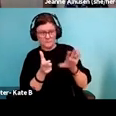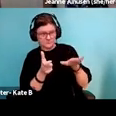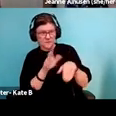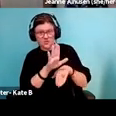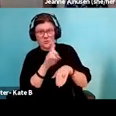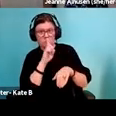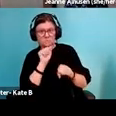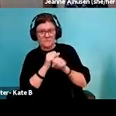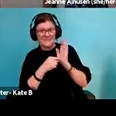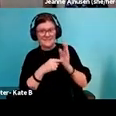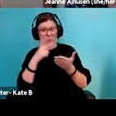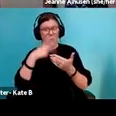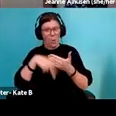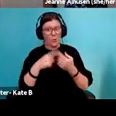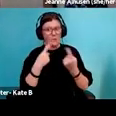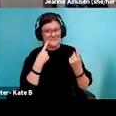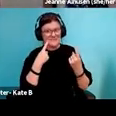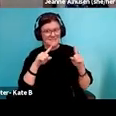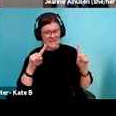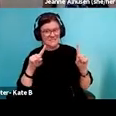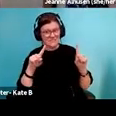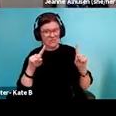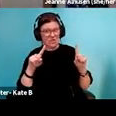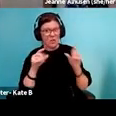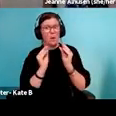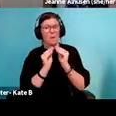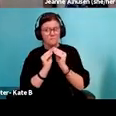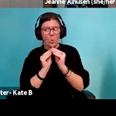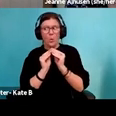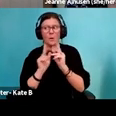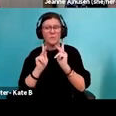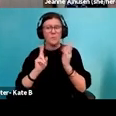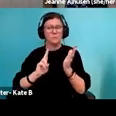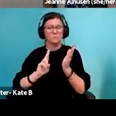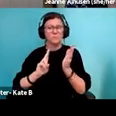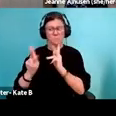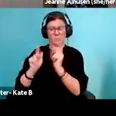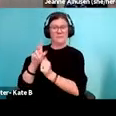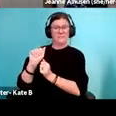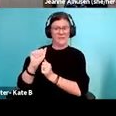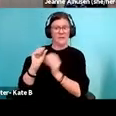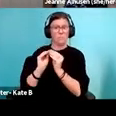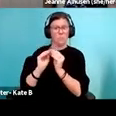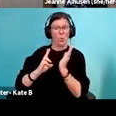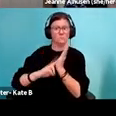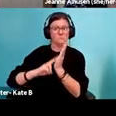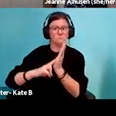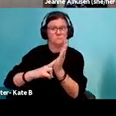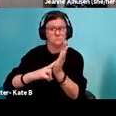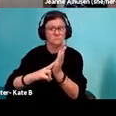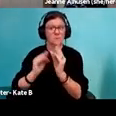of programs that have been successful in increasing enrollment of students with disabilities or